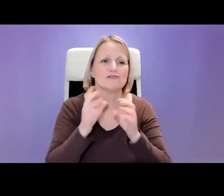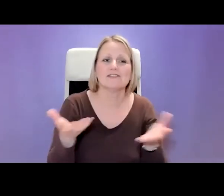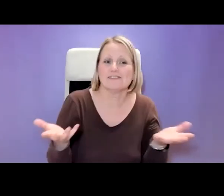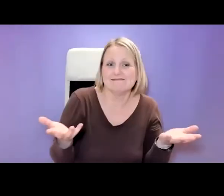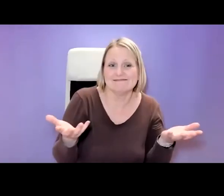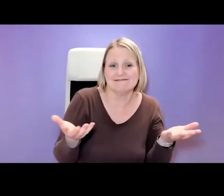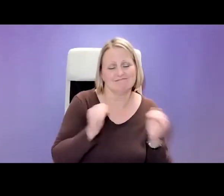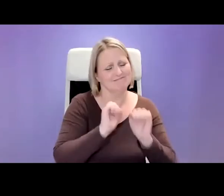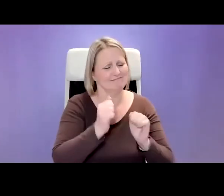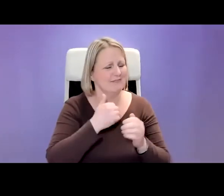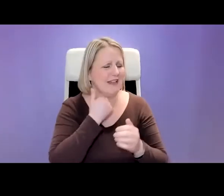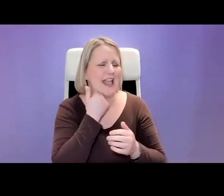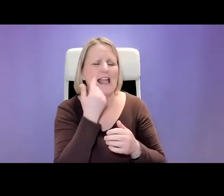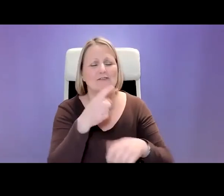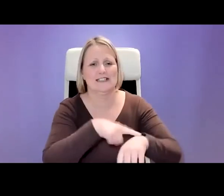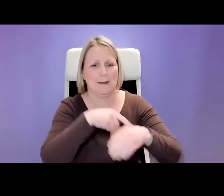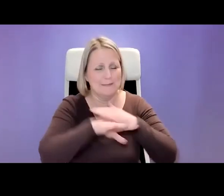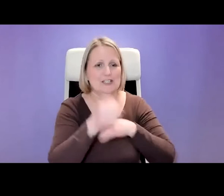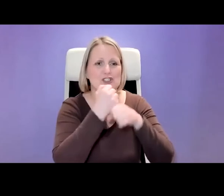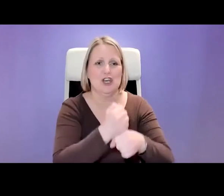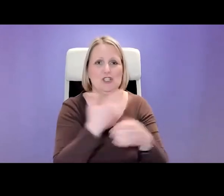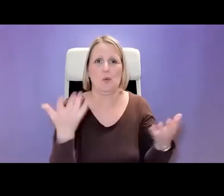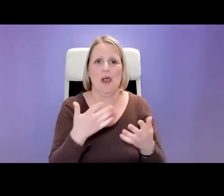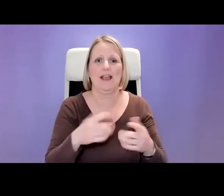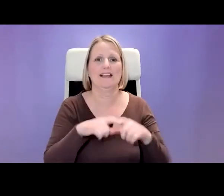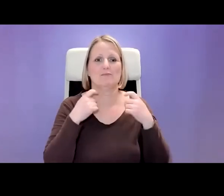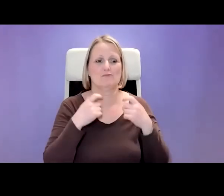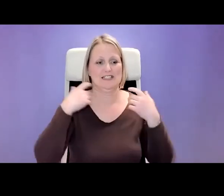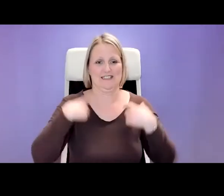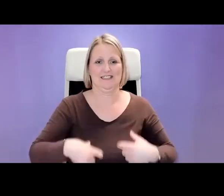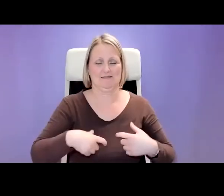And he's doing that literally at the feet of the presiding priest.